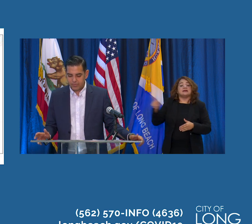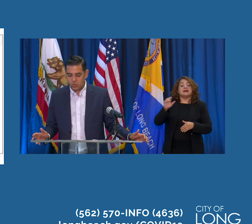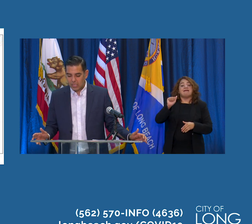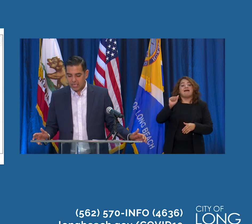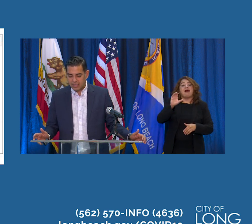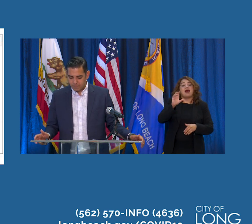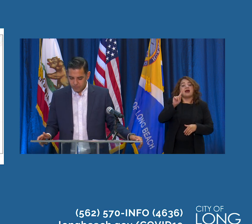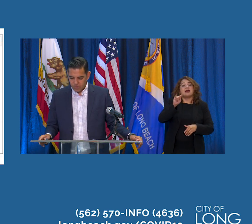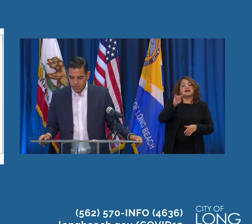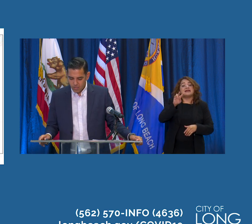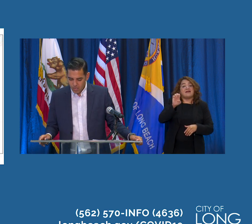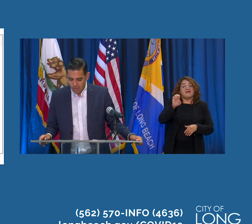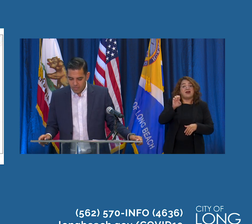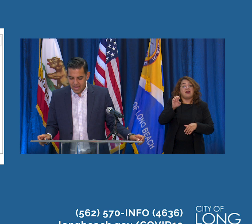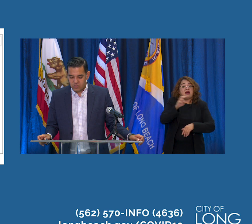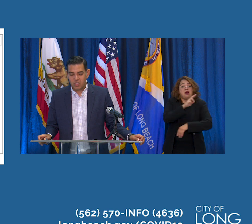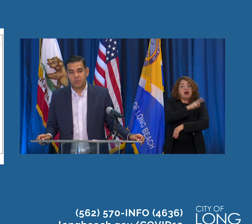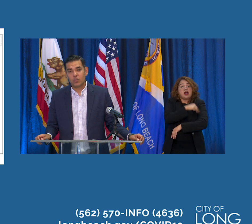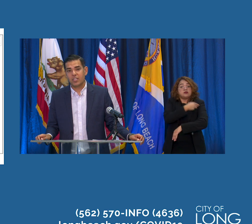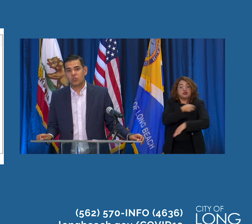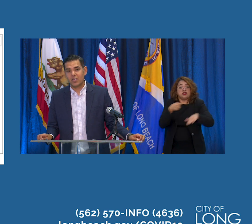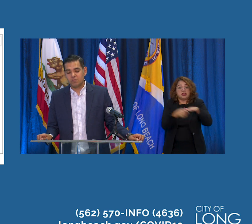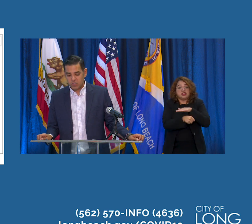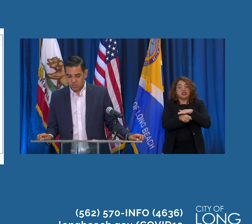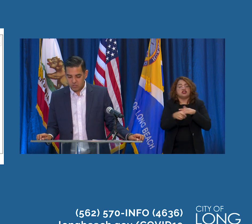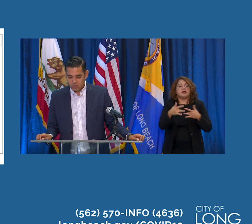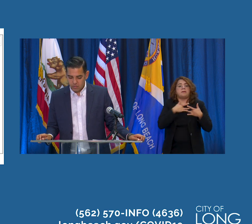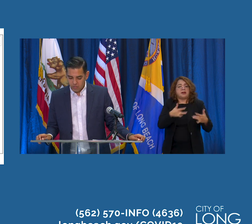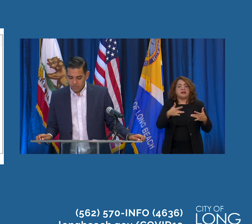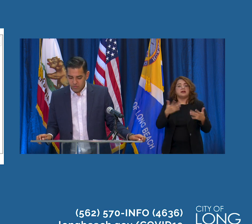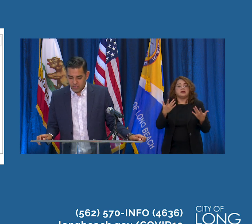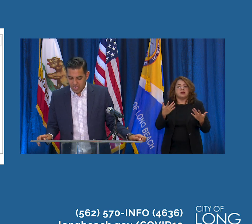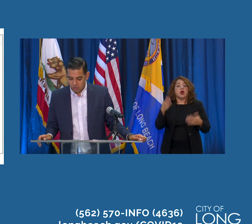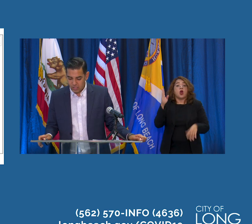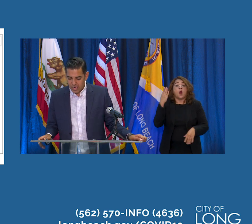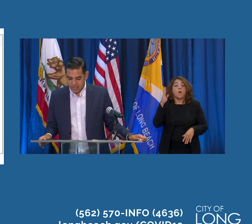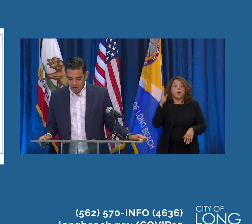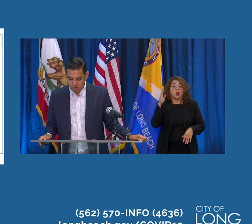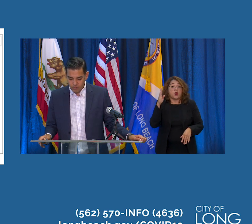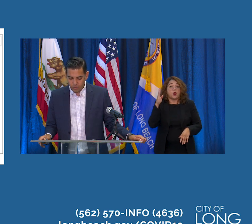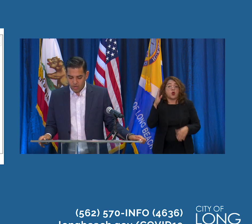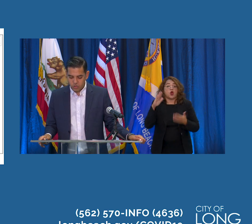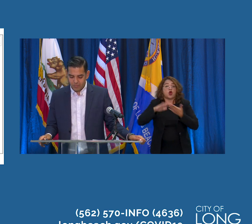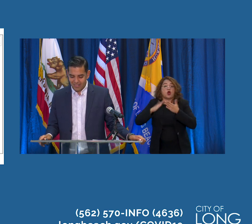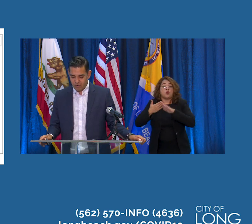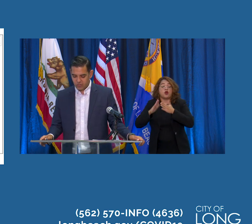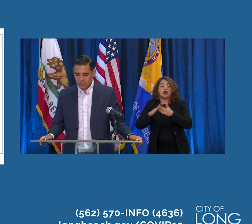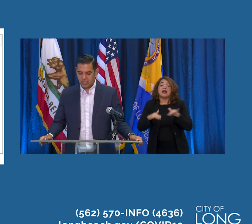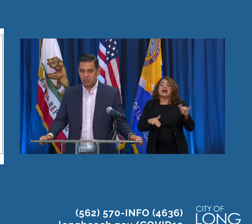that blue line, that is community transmission. The yellow line are from our long term care facilities.